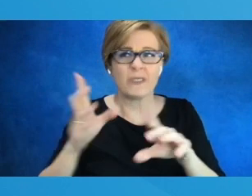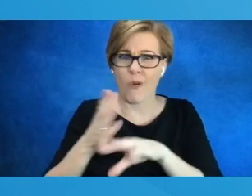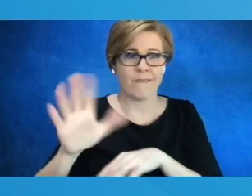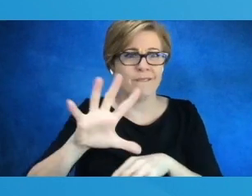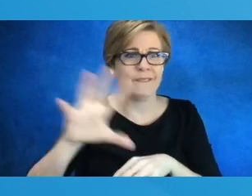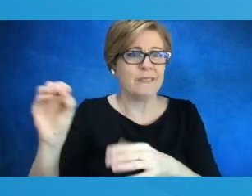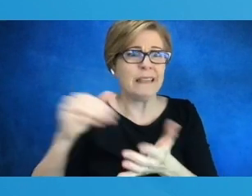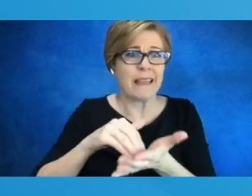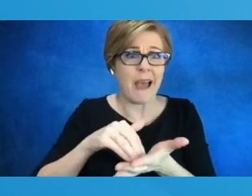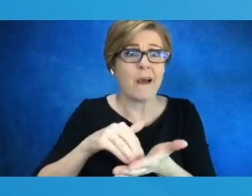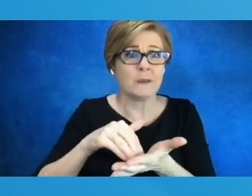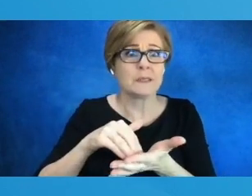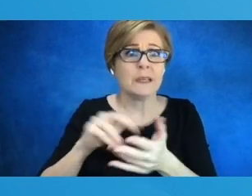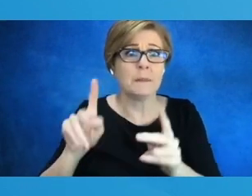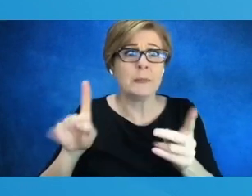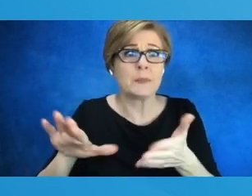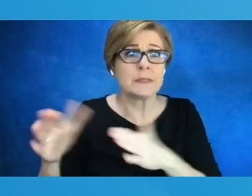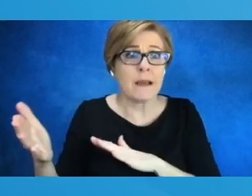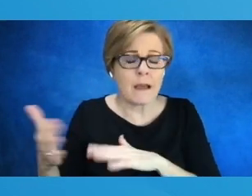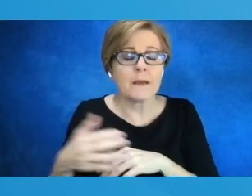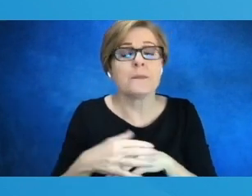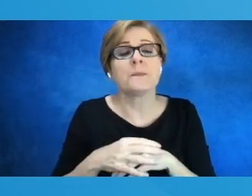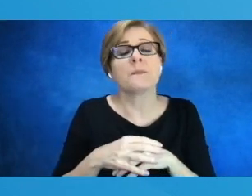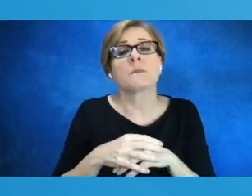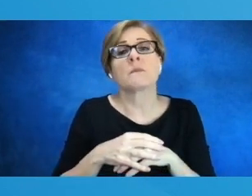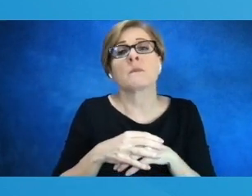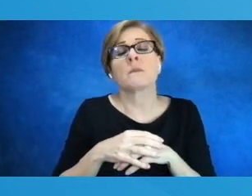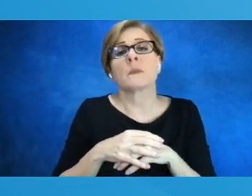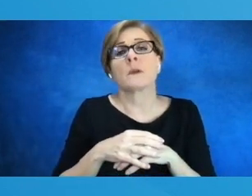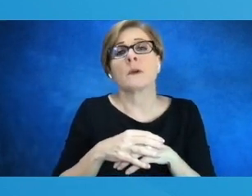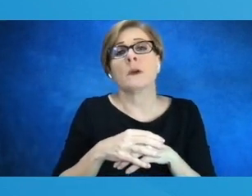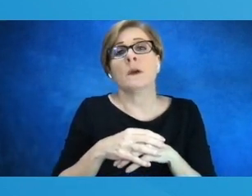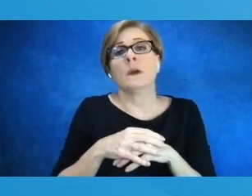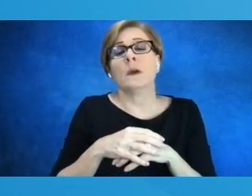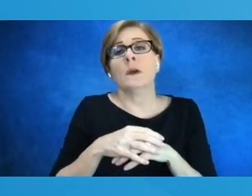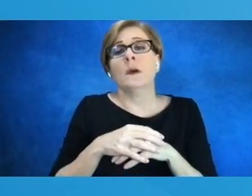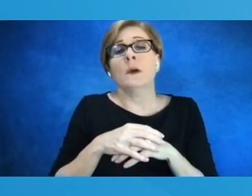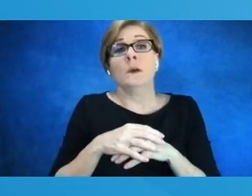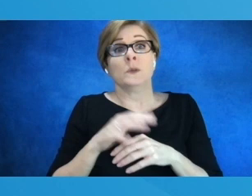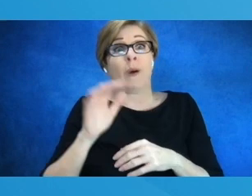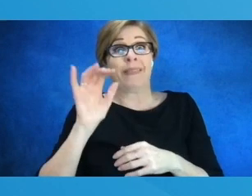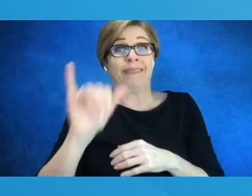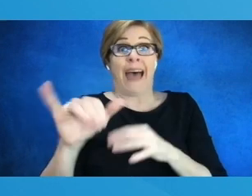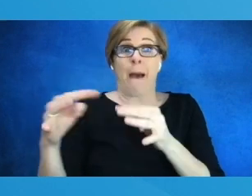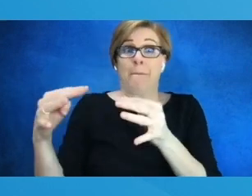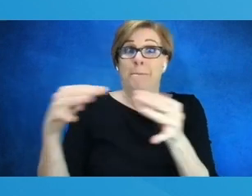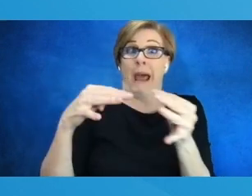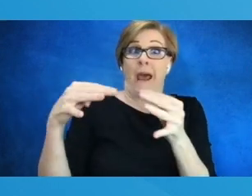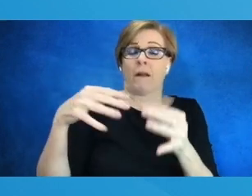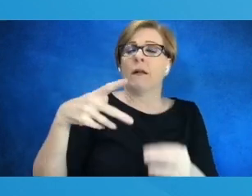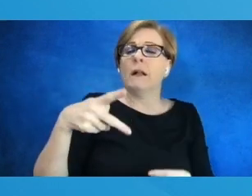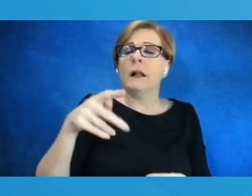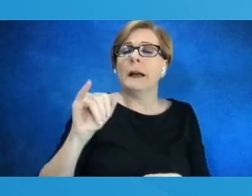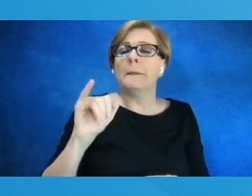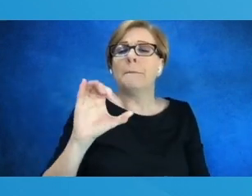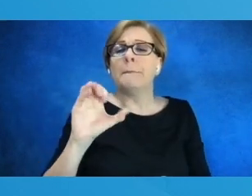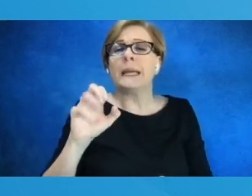And as part of this battle and Pickett's Charge, it was a very kind of disastrous defeat for